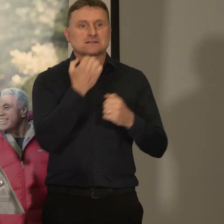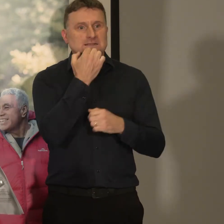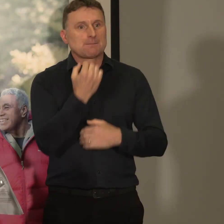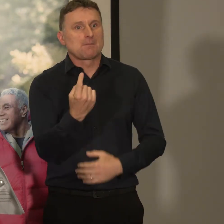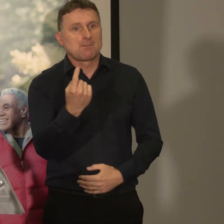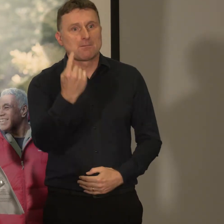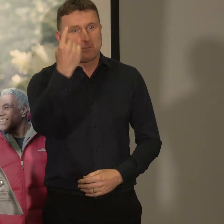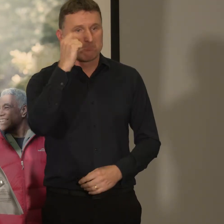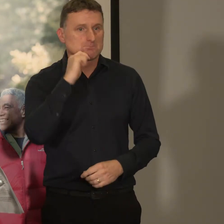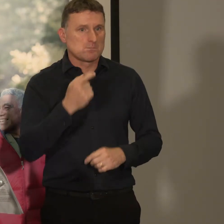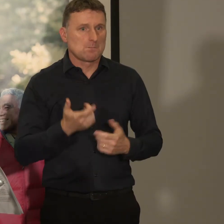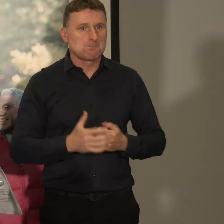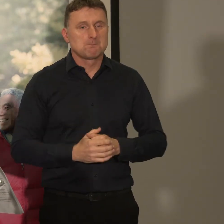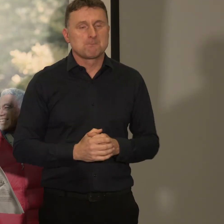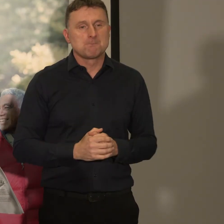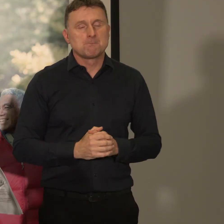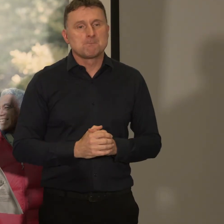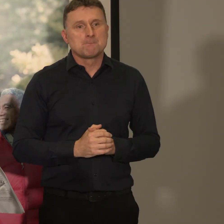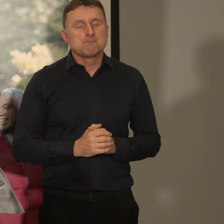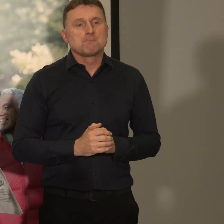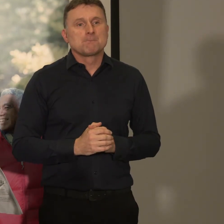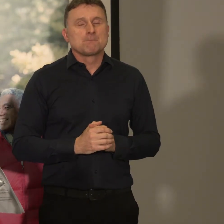terms of our experience here